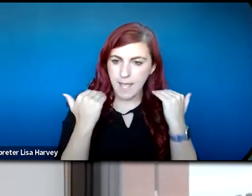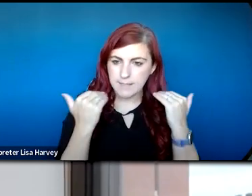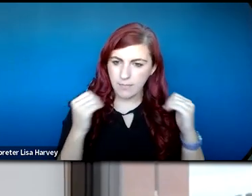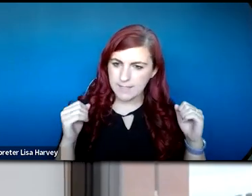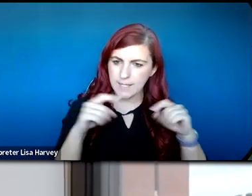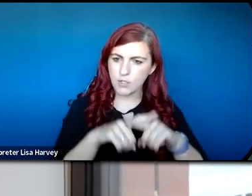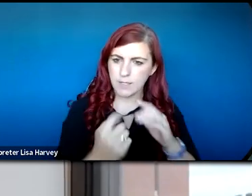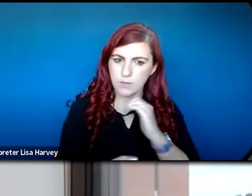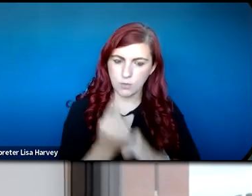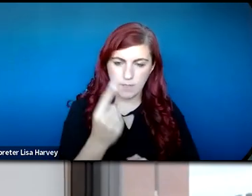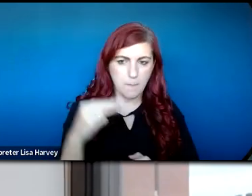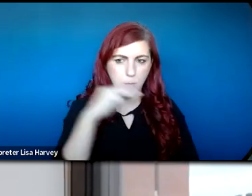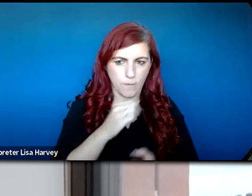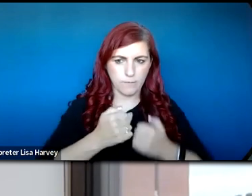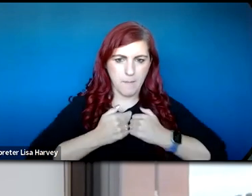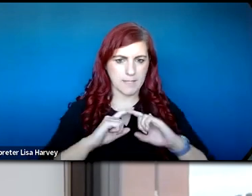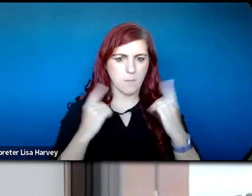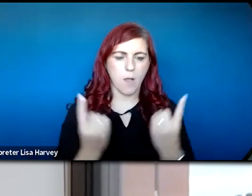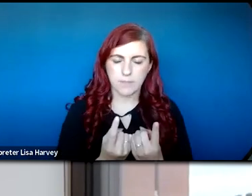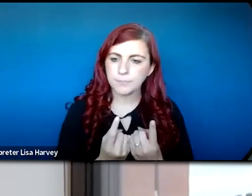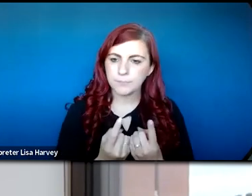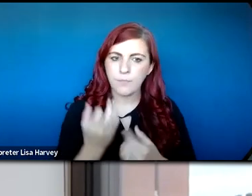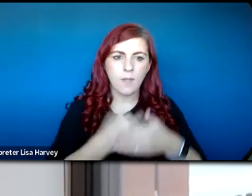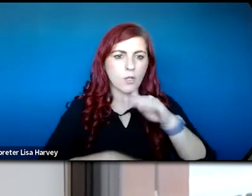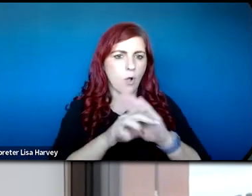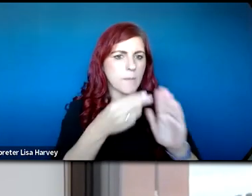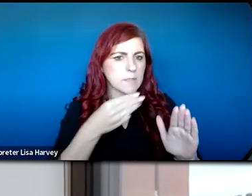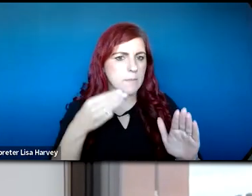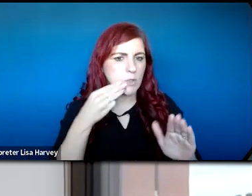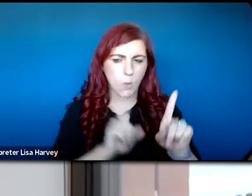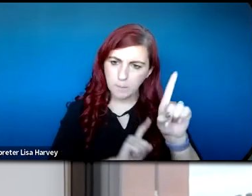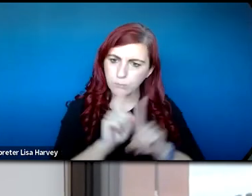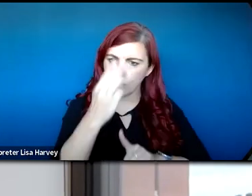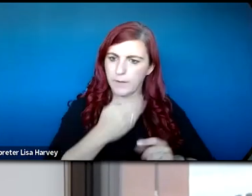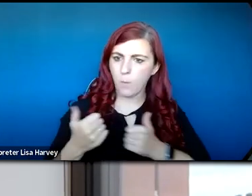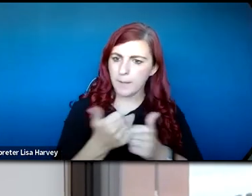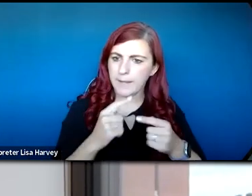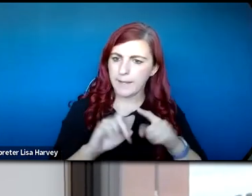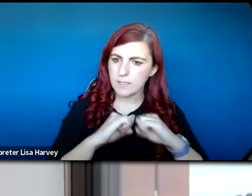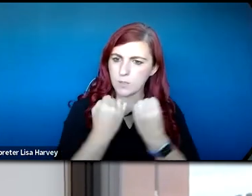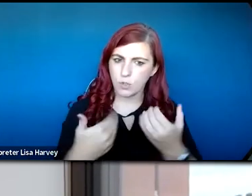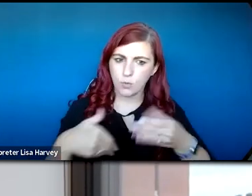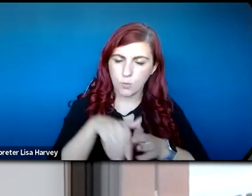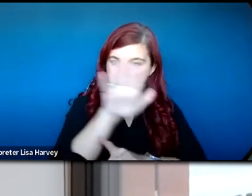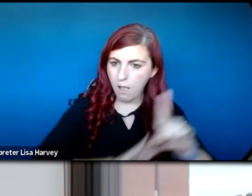valuable to my department. The government is committed to improving well-being and social inclusion throughout Irish society.